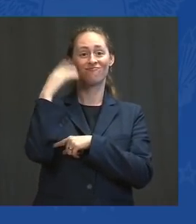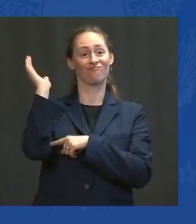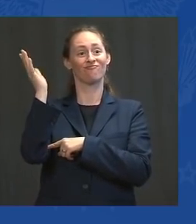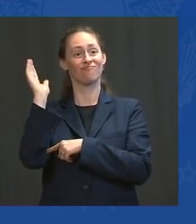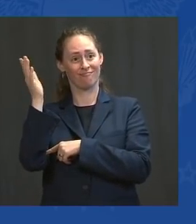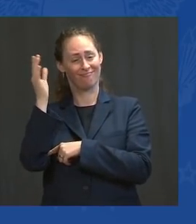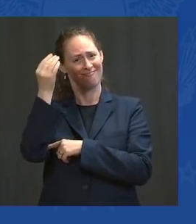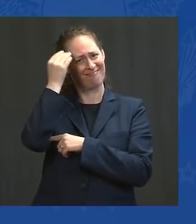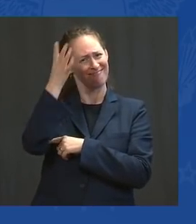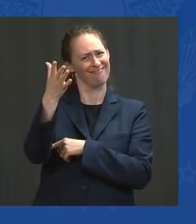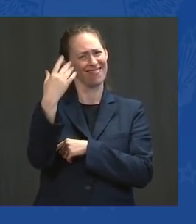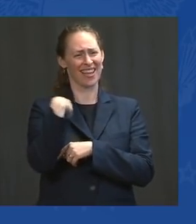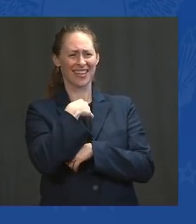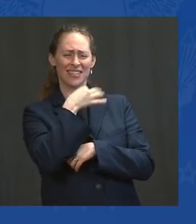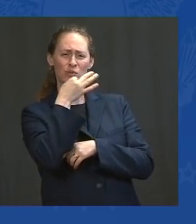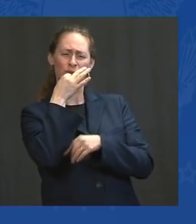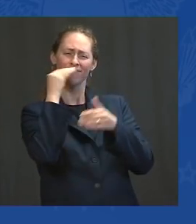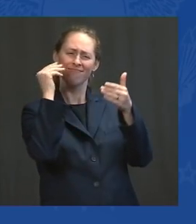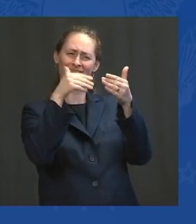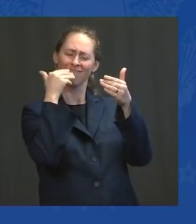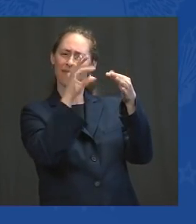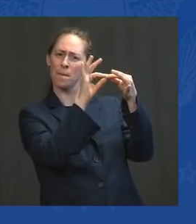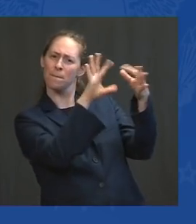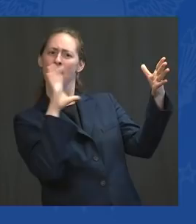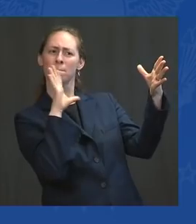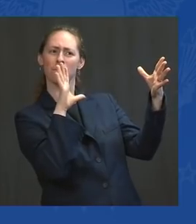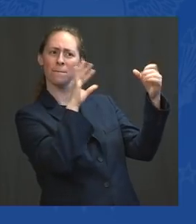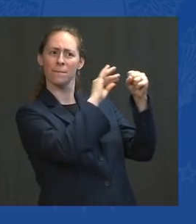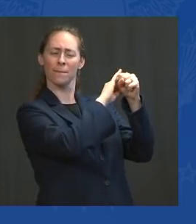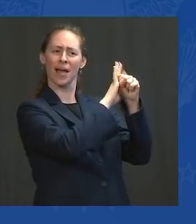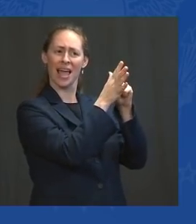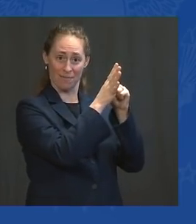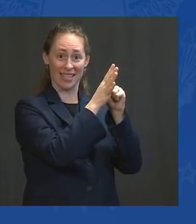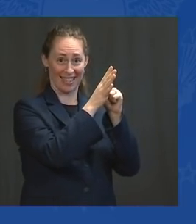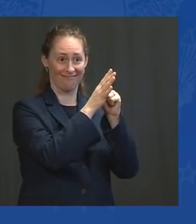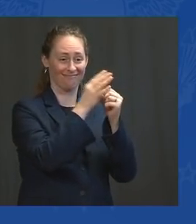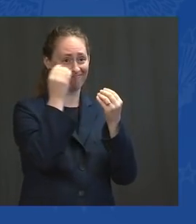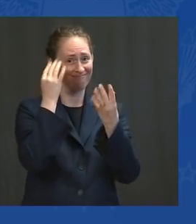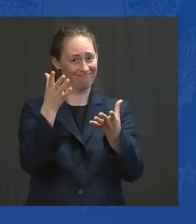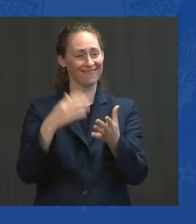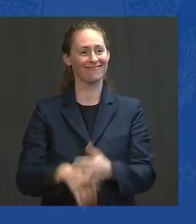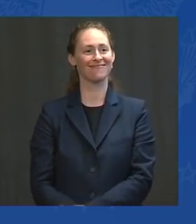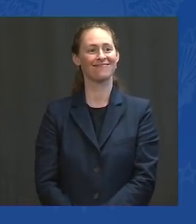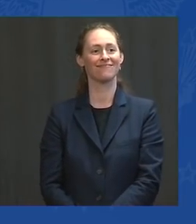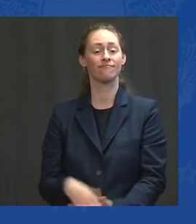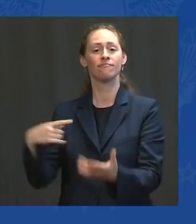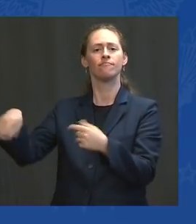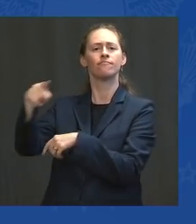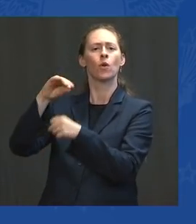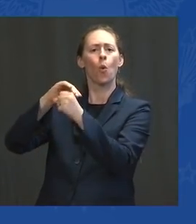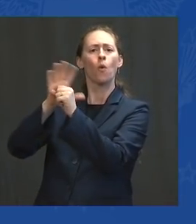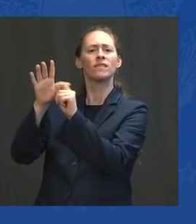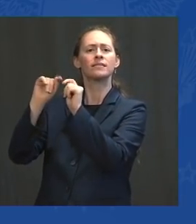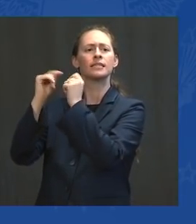Today, after receiving a briefing from my entire COVID-19 team, I'm proud to announce that we're getting even closer,